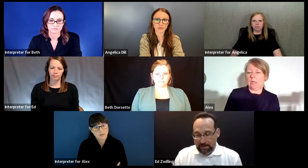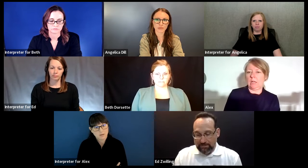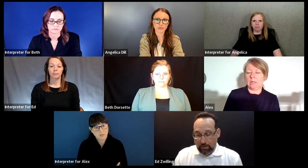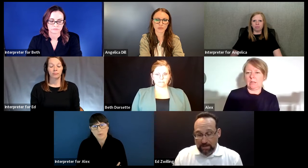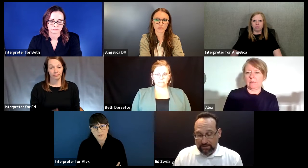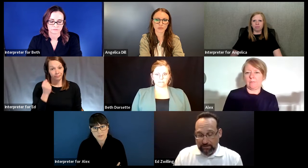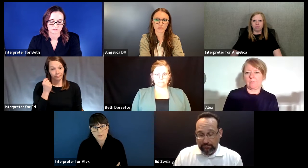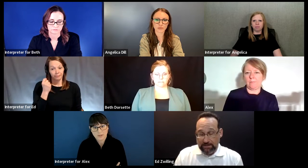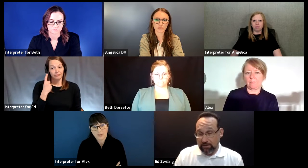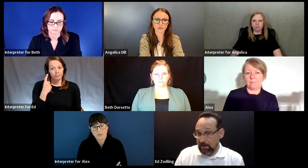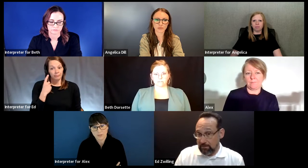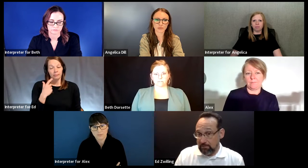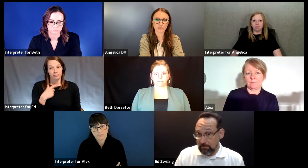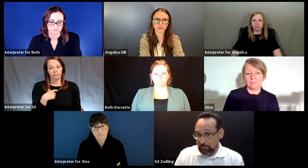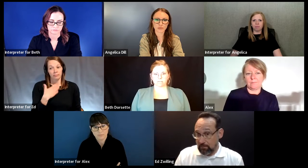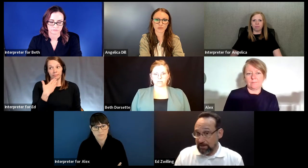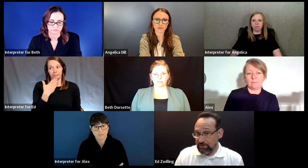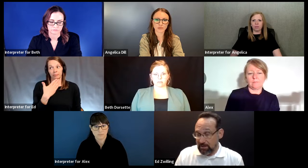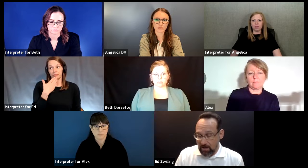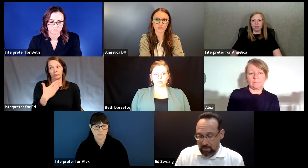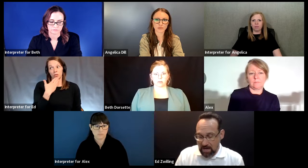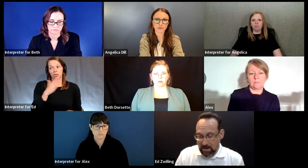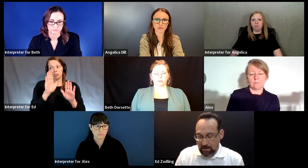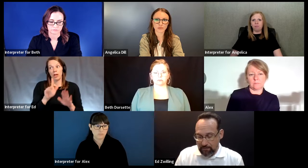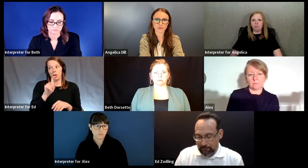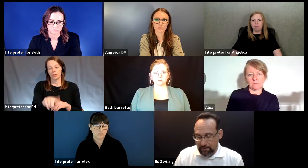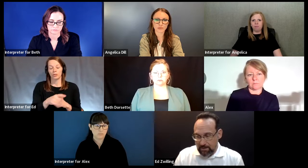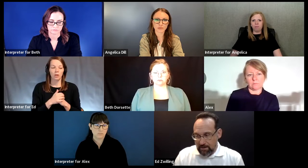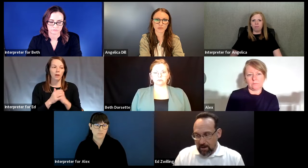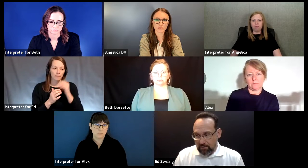That's a good question.